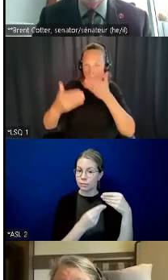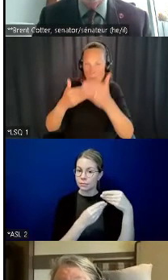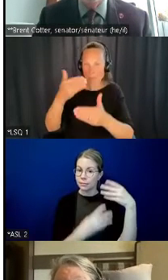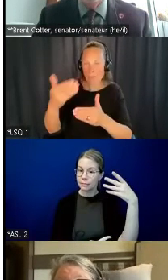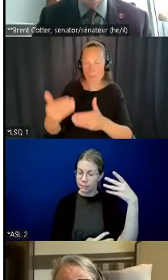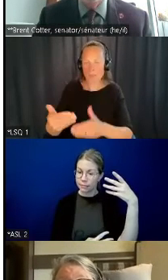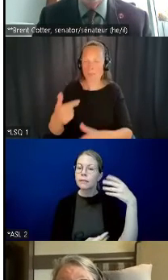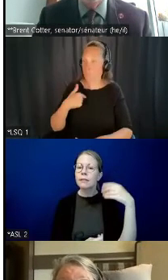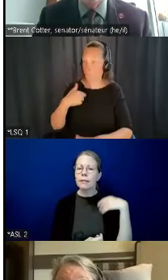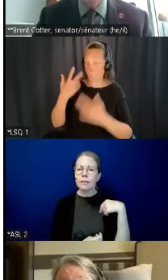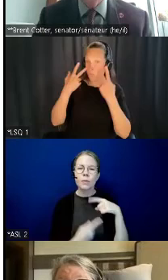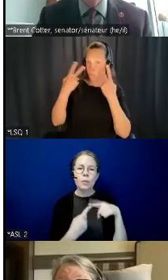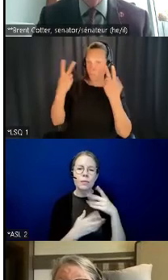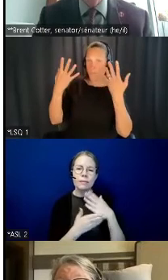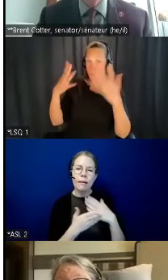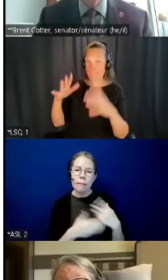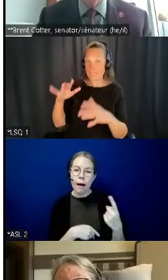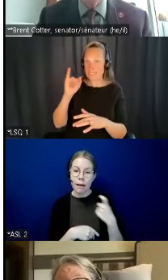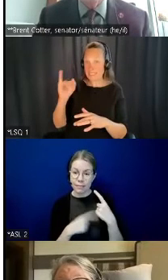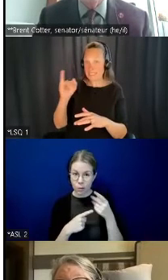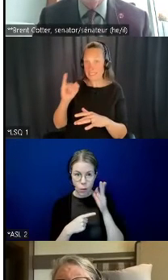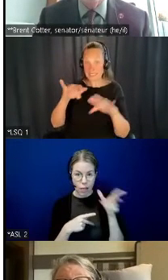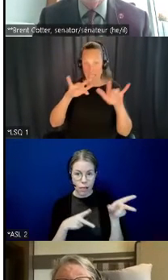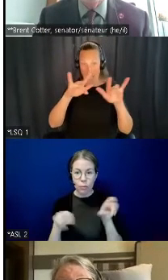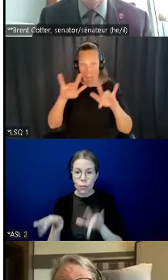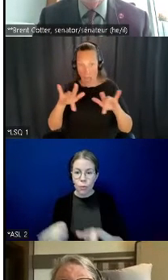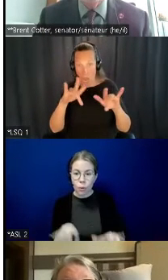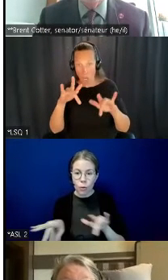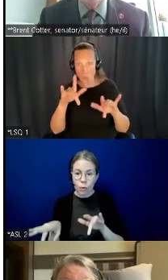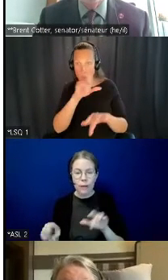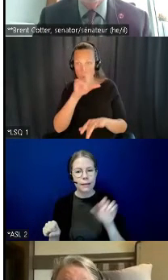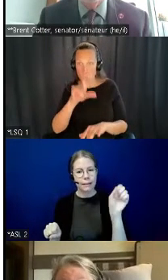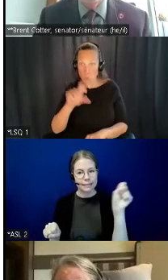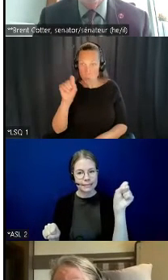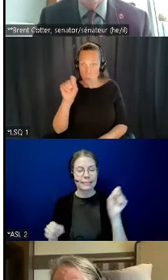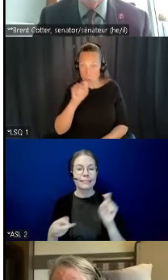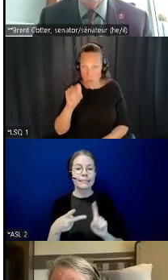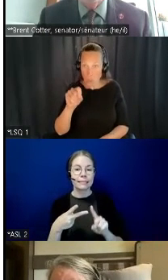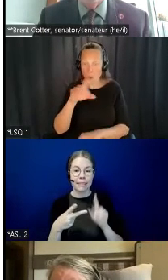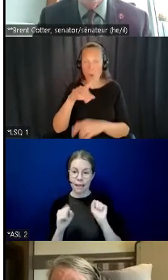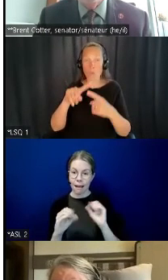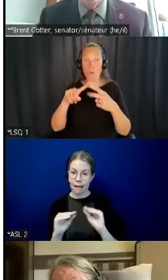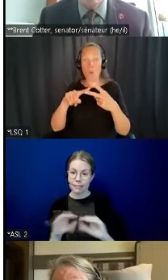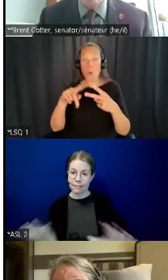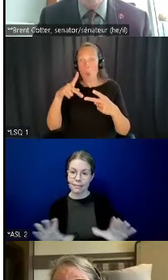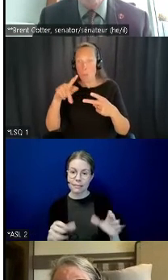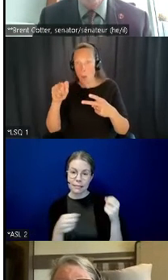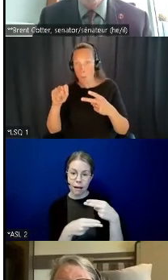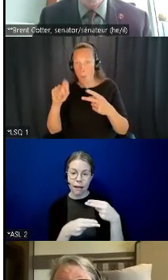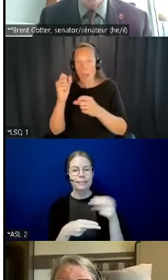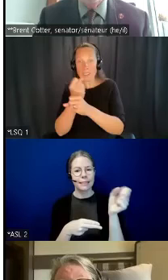BEING RECORDED. IF THE SLIDES WILL BE AVAILABLE? YES IS THE ANSWER TO BOTH OF THOSE. SO YOU CAN